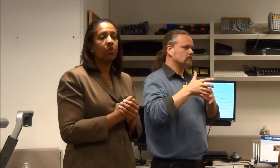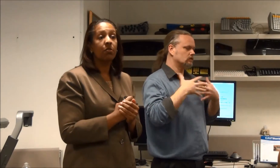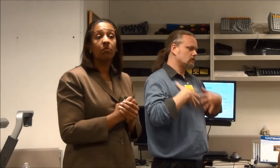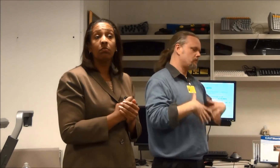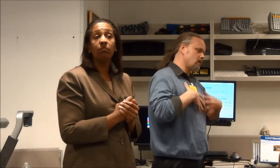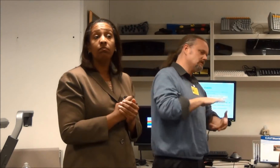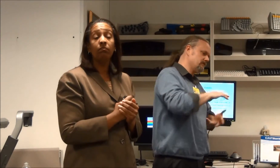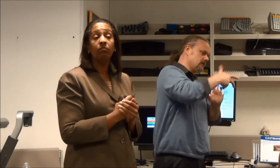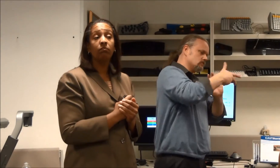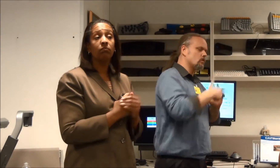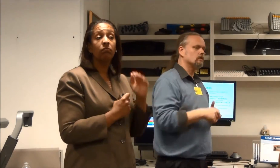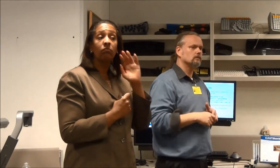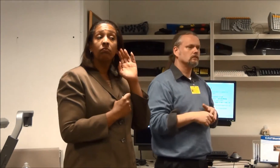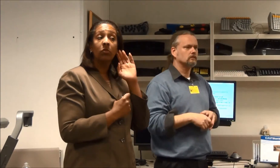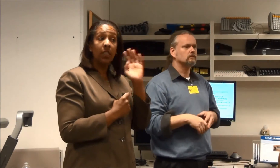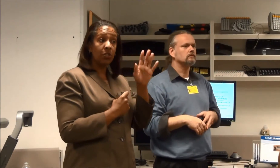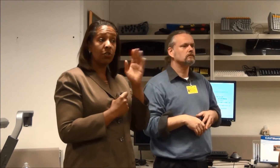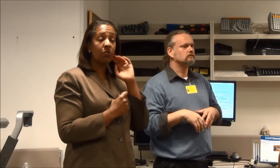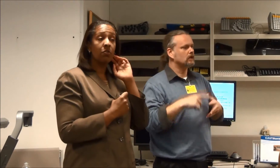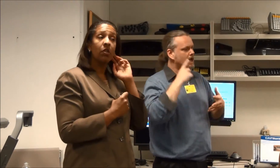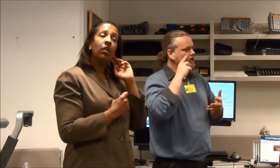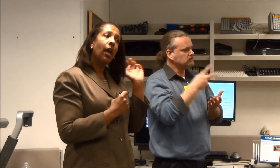Participant: Seizures. Jo Linda Johnson: Seizures.